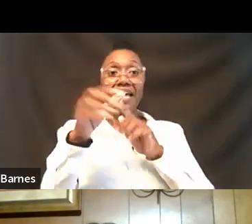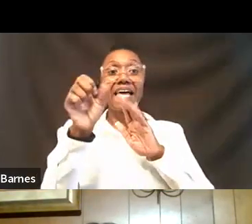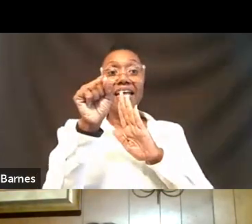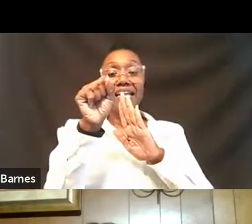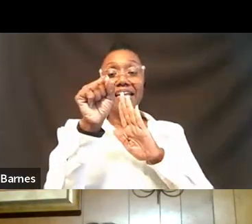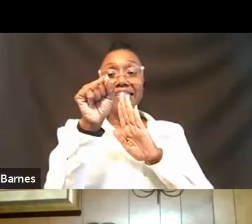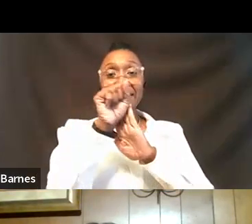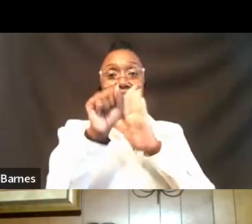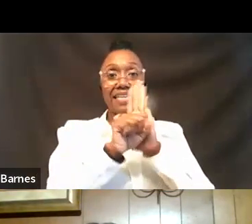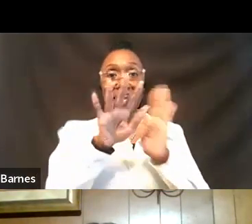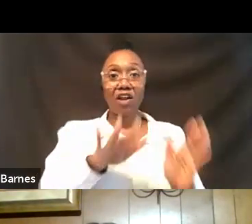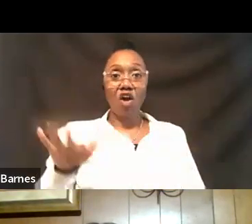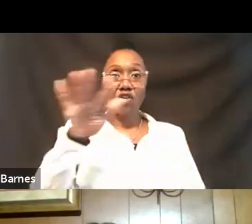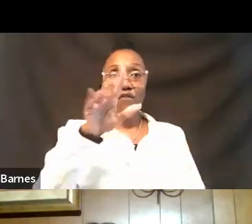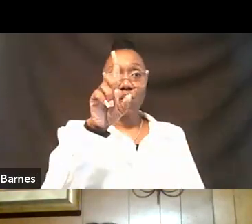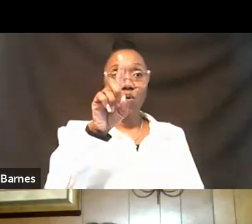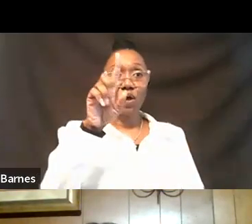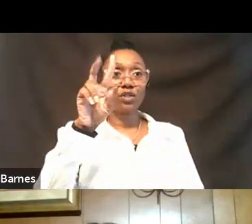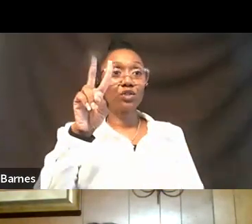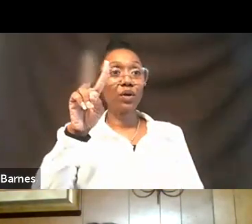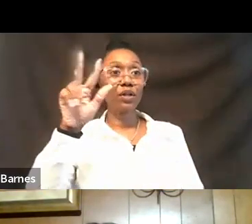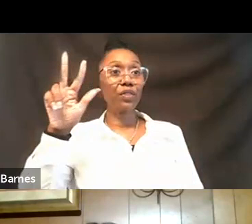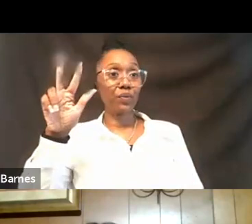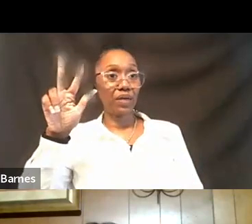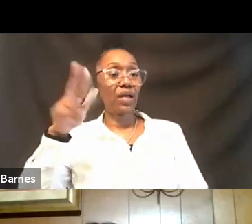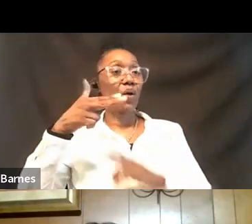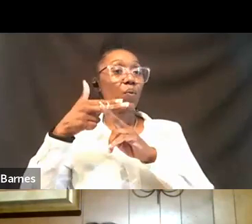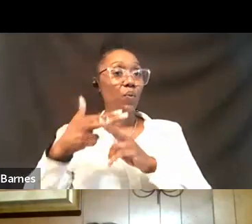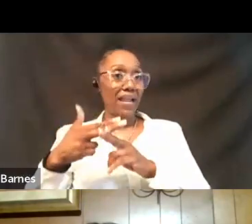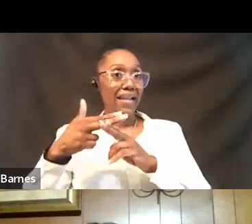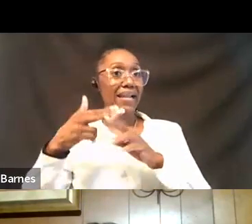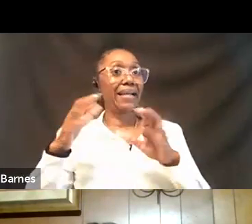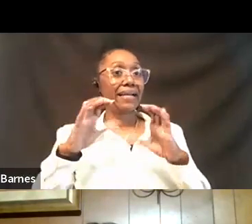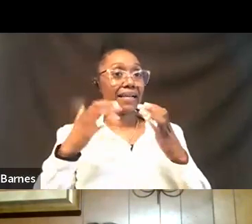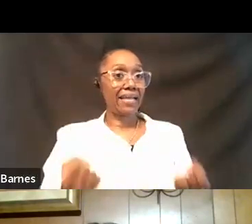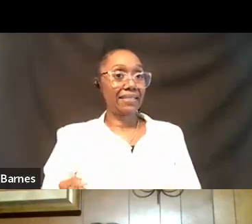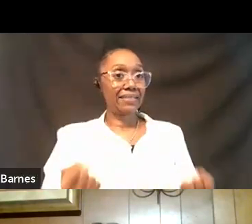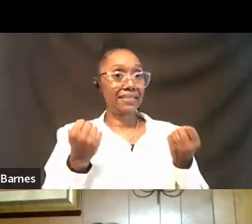Which, would that help me with confidence to my anxiety because I was in with a big crowd.